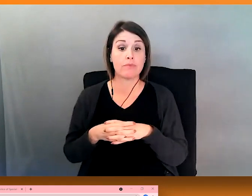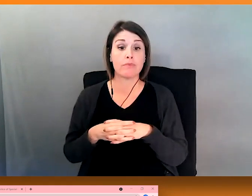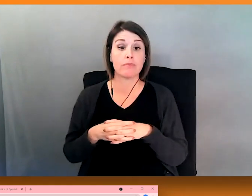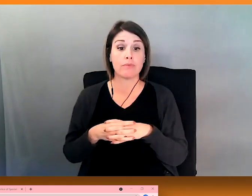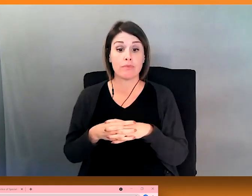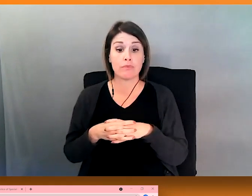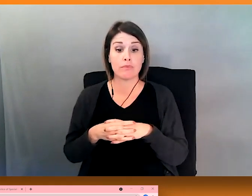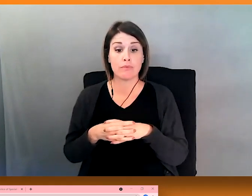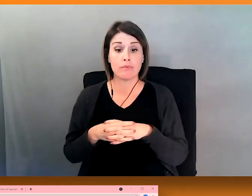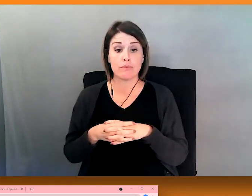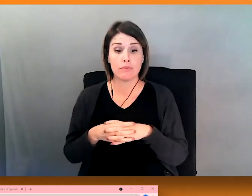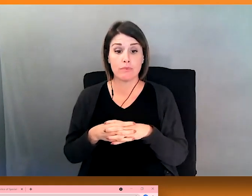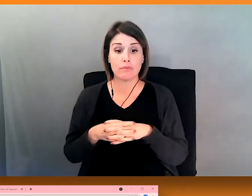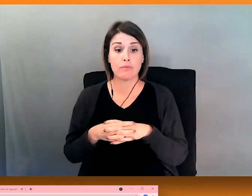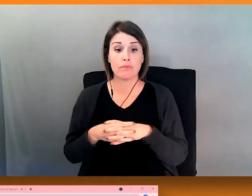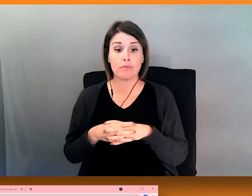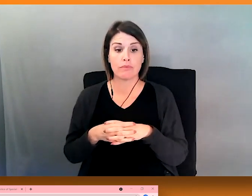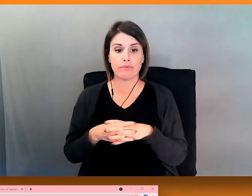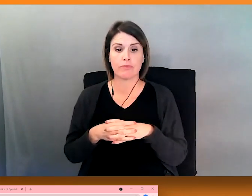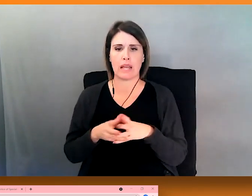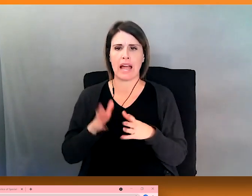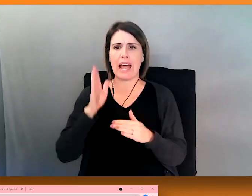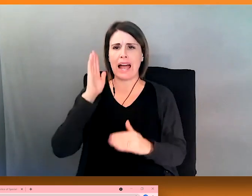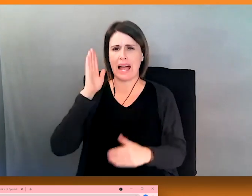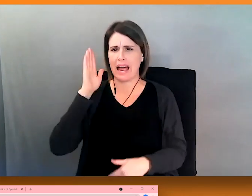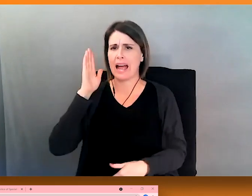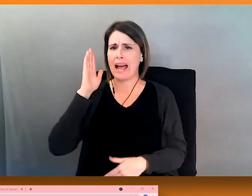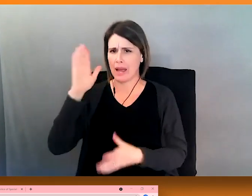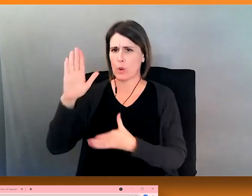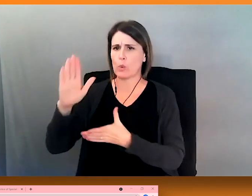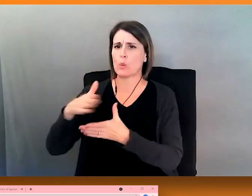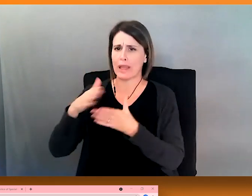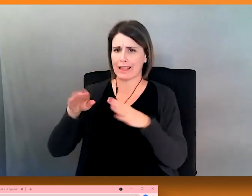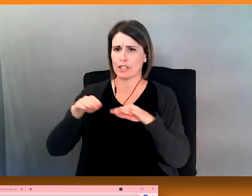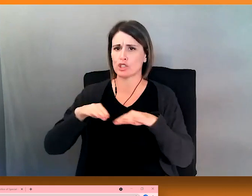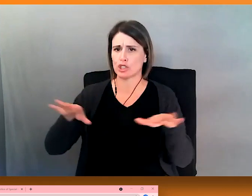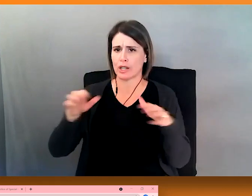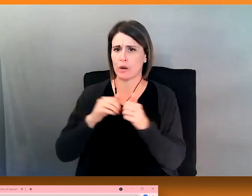in the Researcher Guide that I will share with you